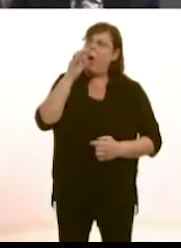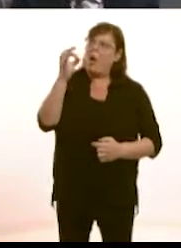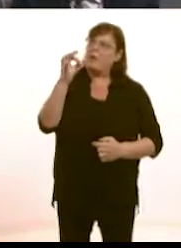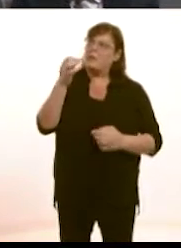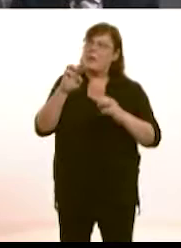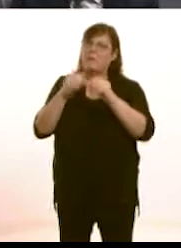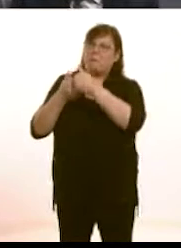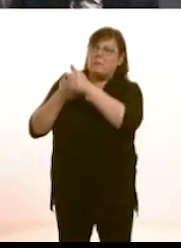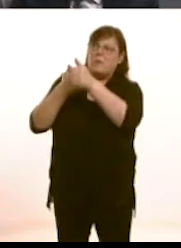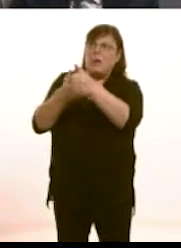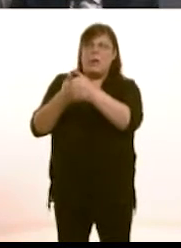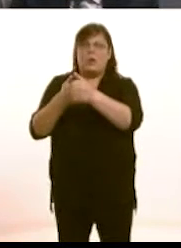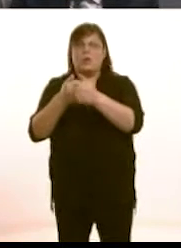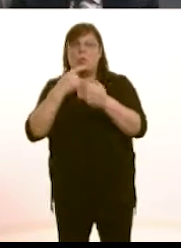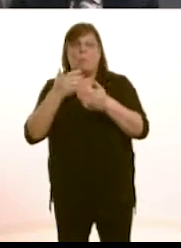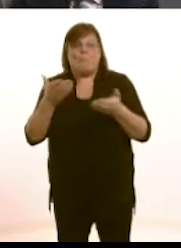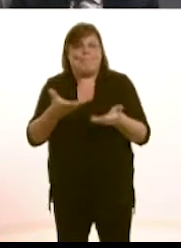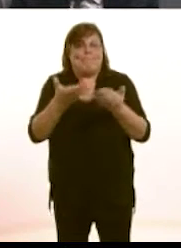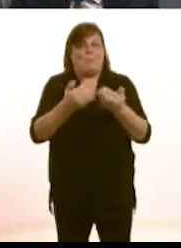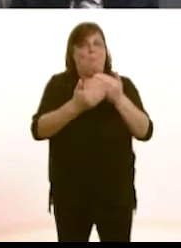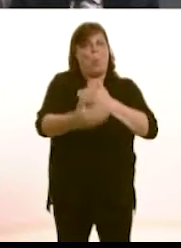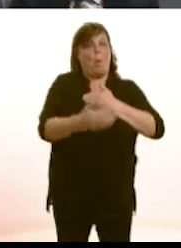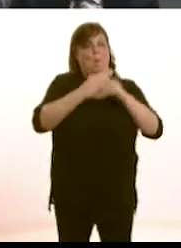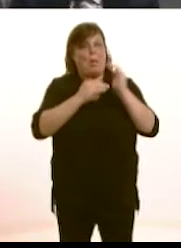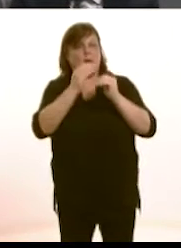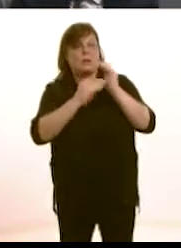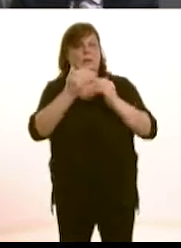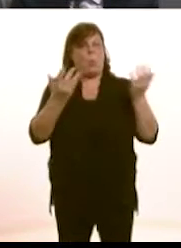on brownfield sites rather than greenfield sites, and what assistance is the Welsh Government